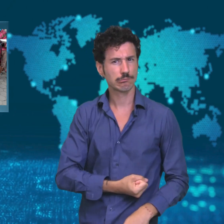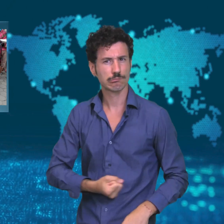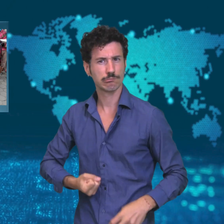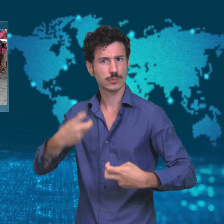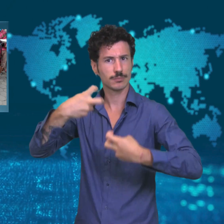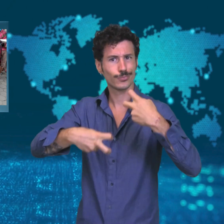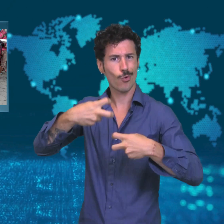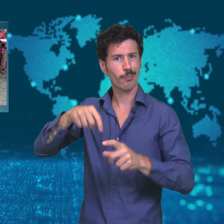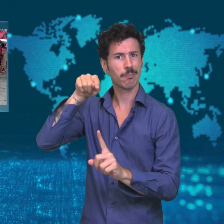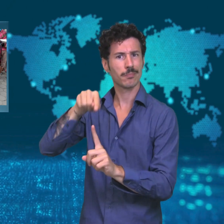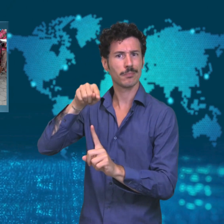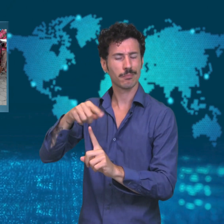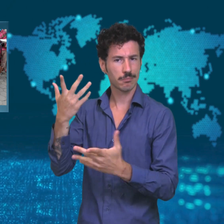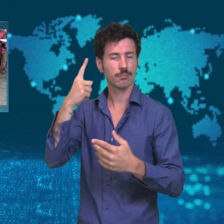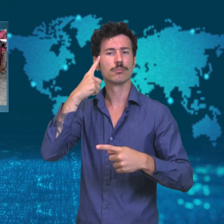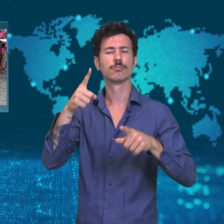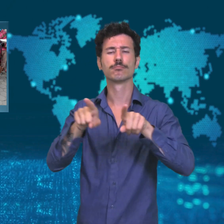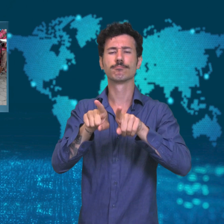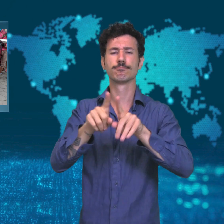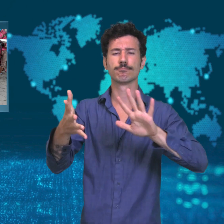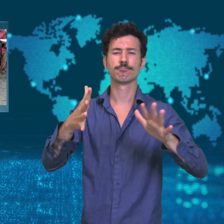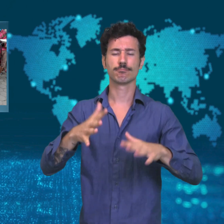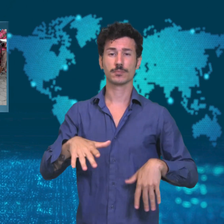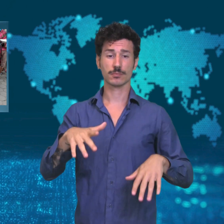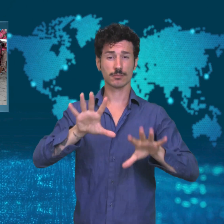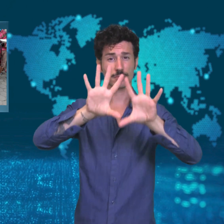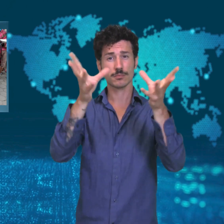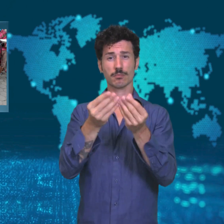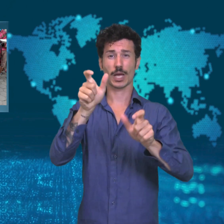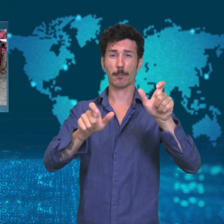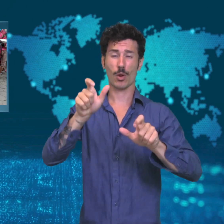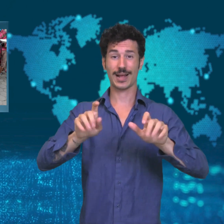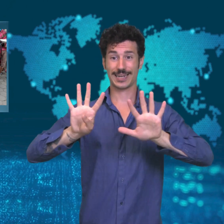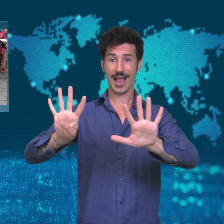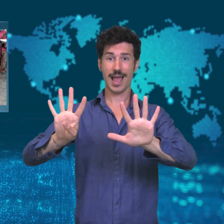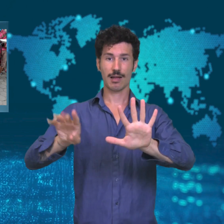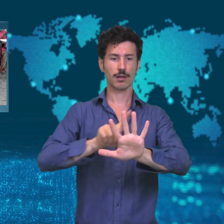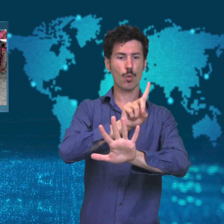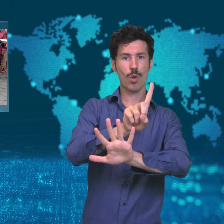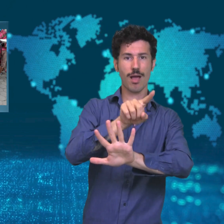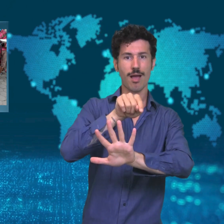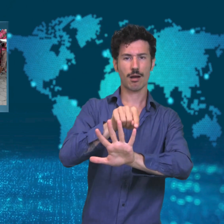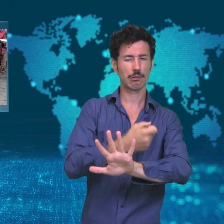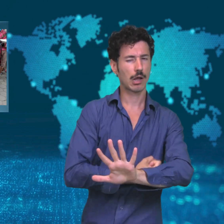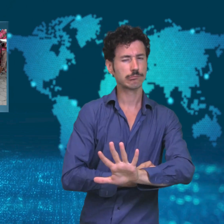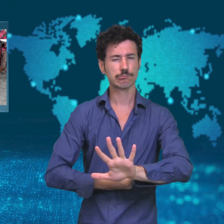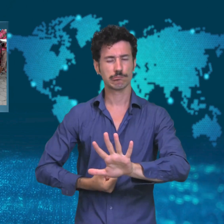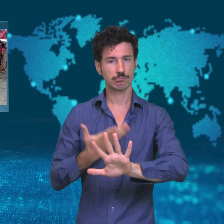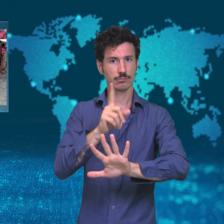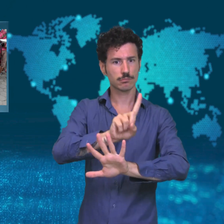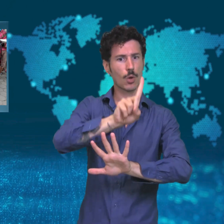with about one in every nine people going hungry because